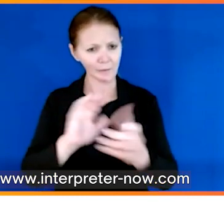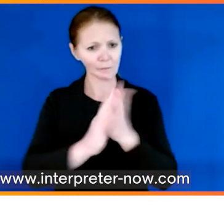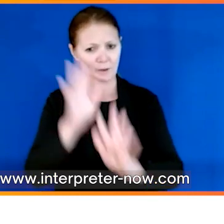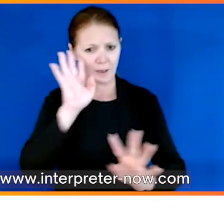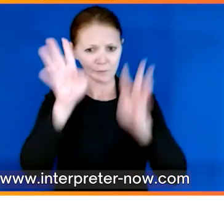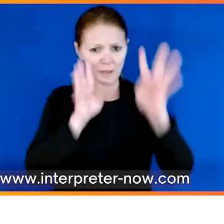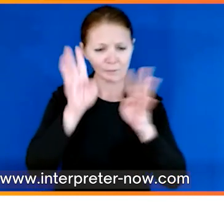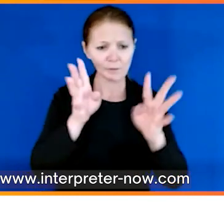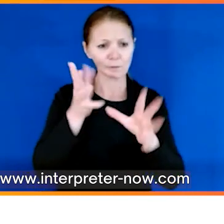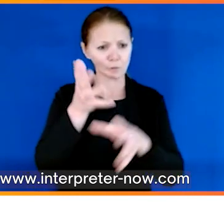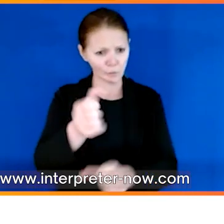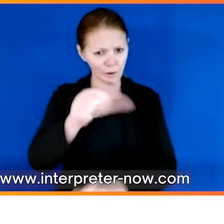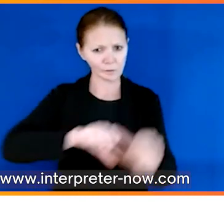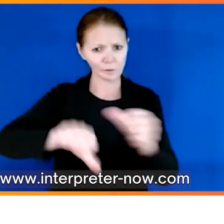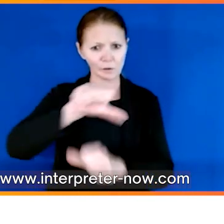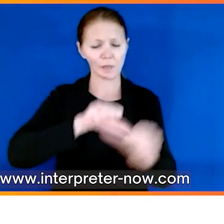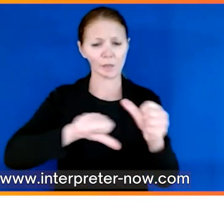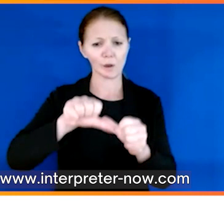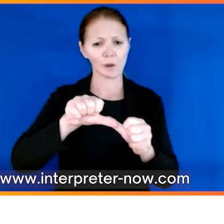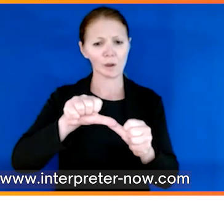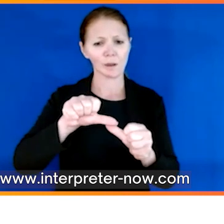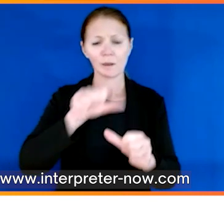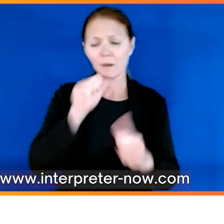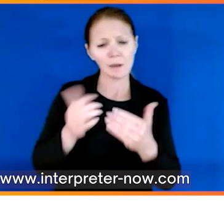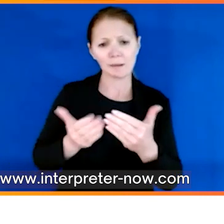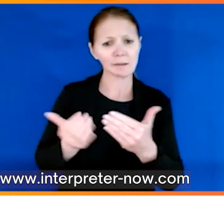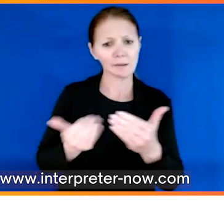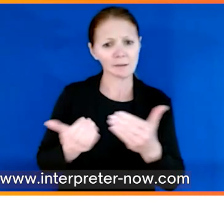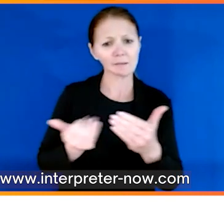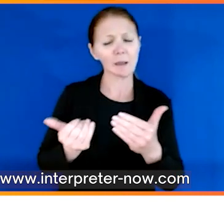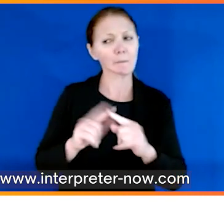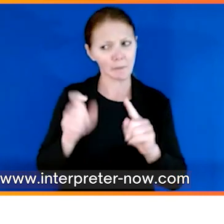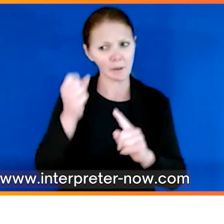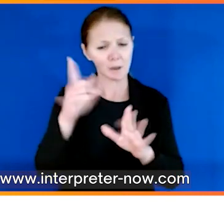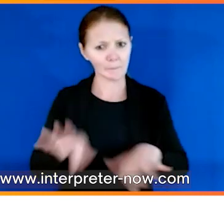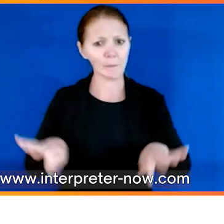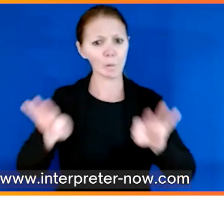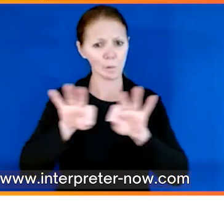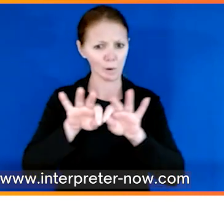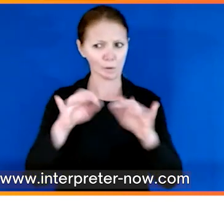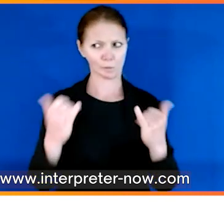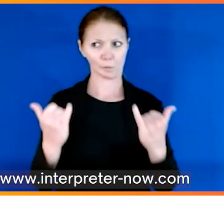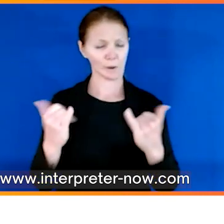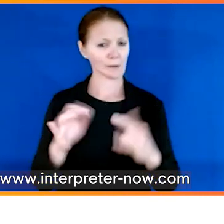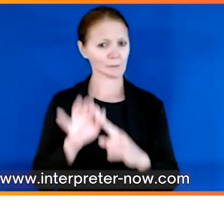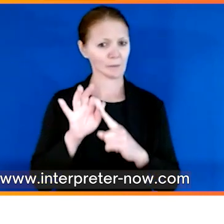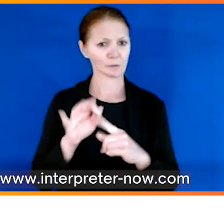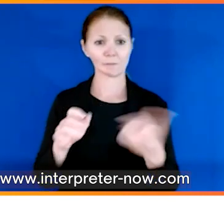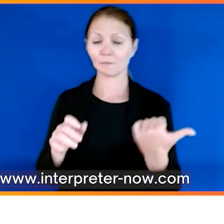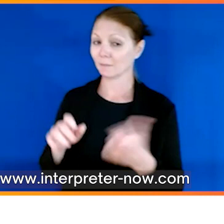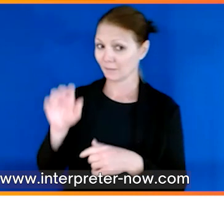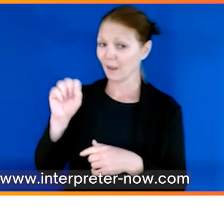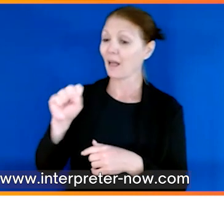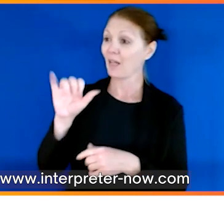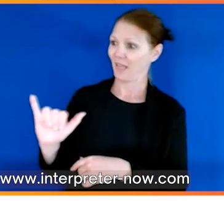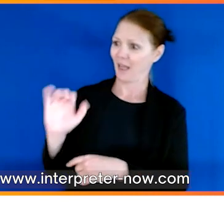Because as you a hiring manager, or you're someone in a leadership role, or you're a